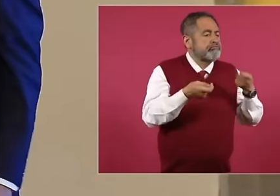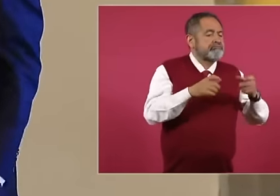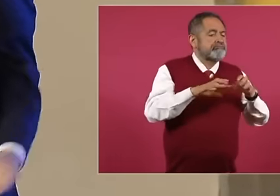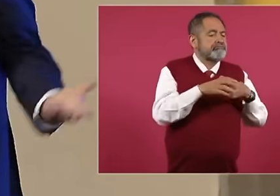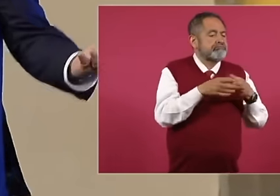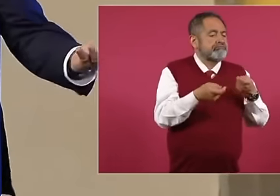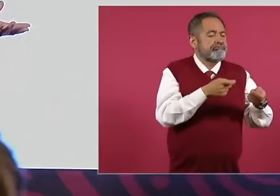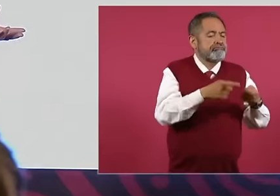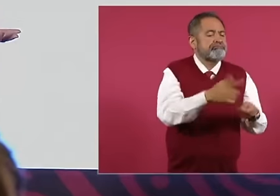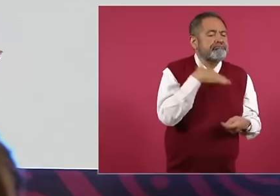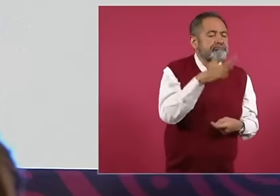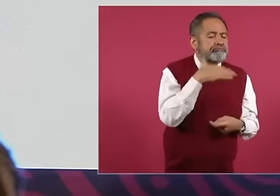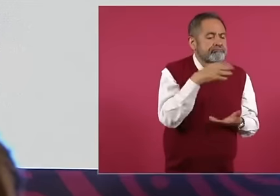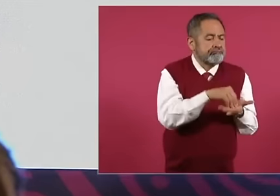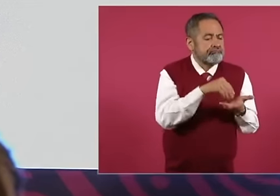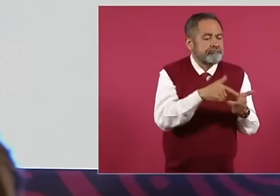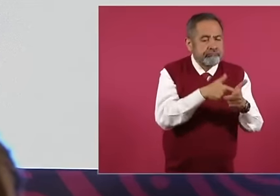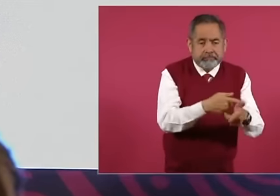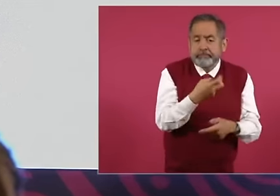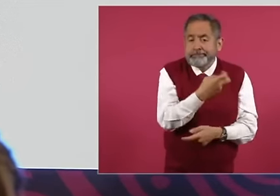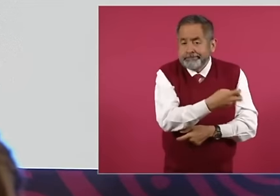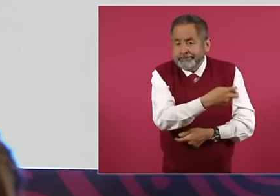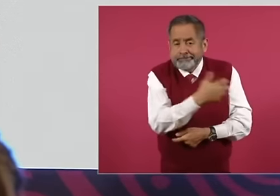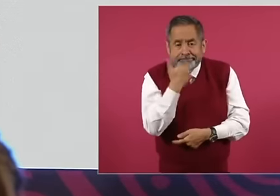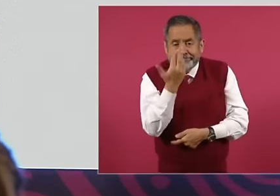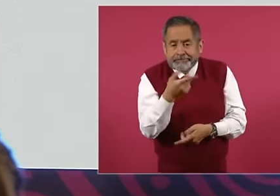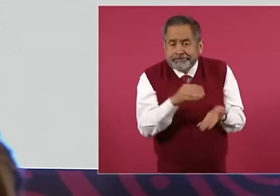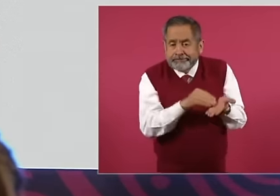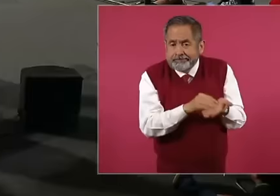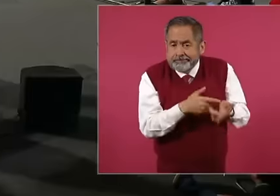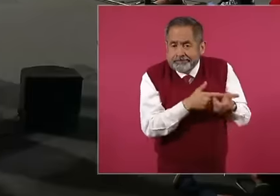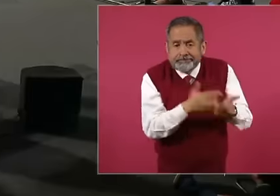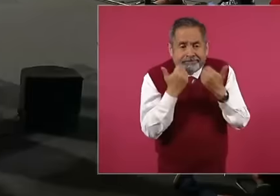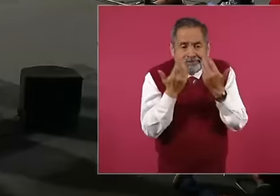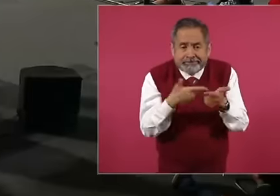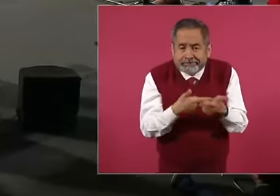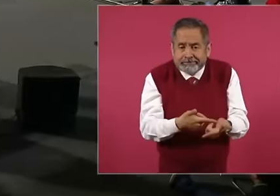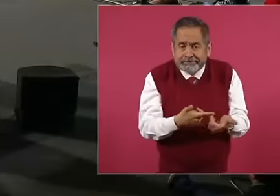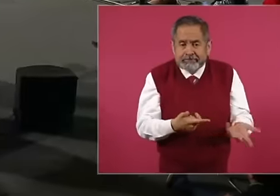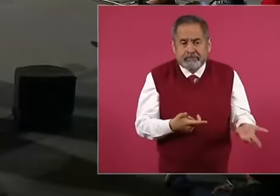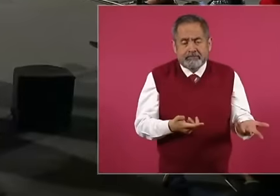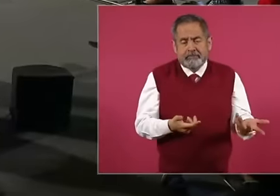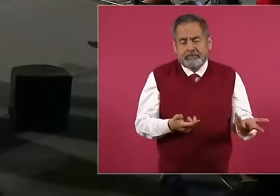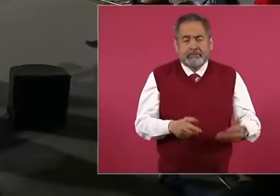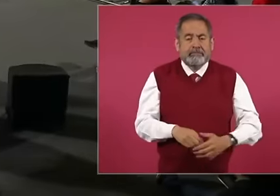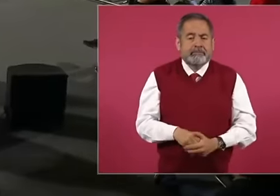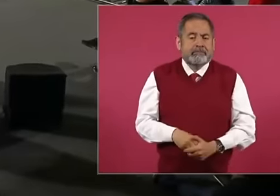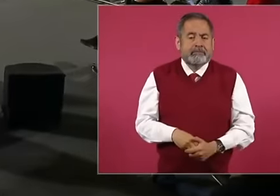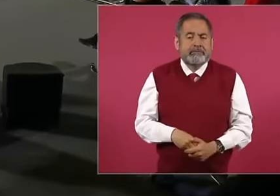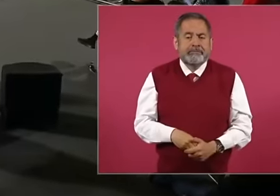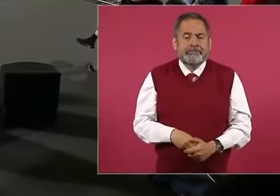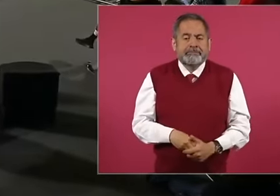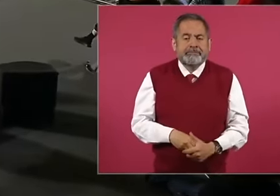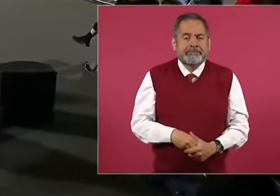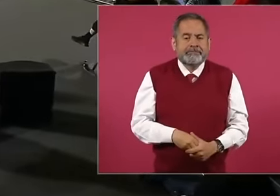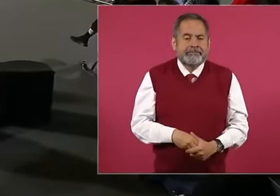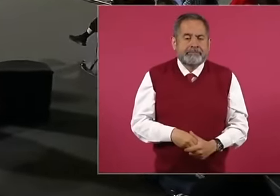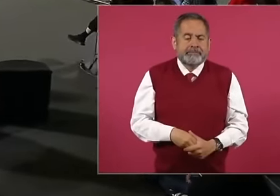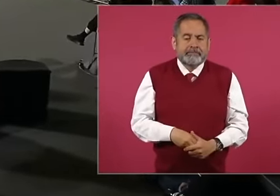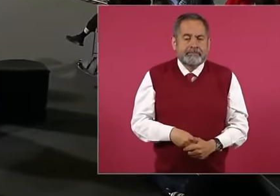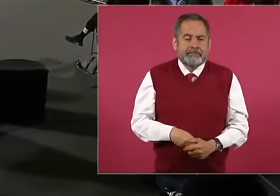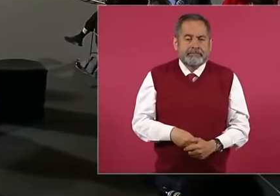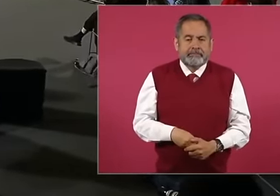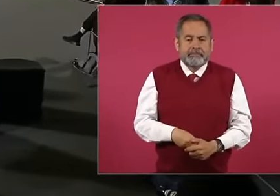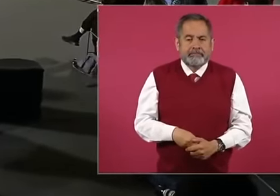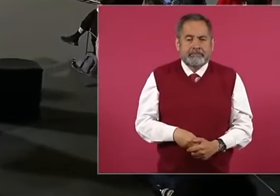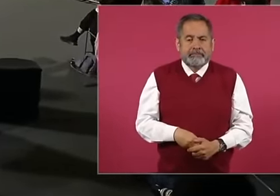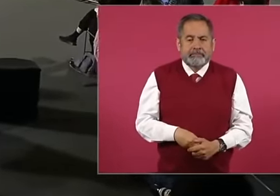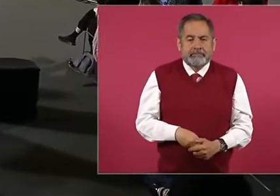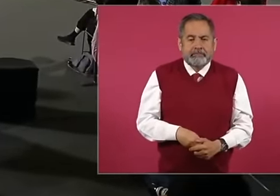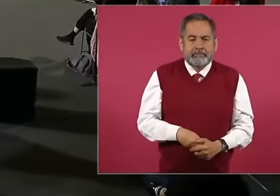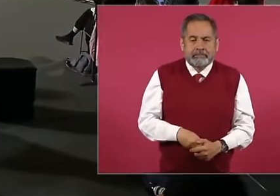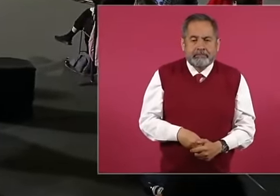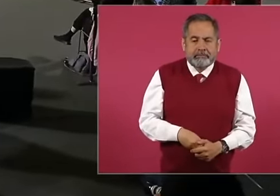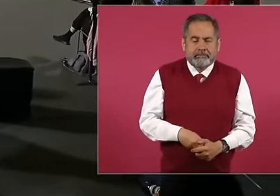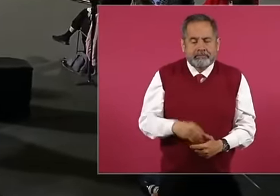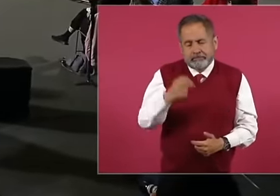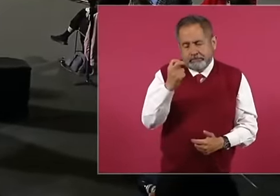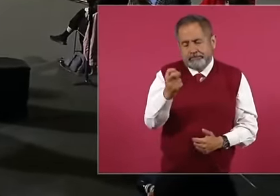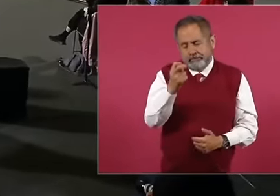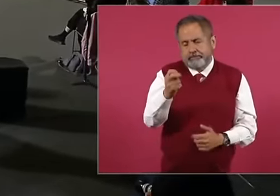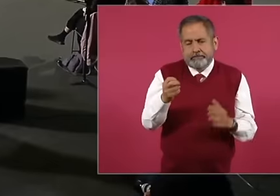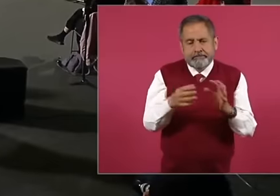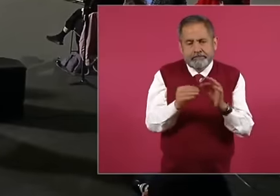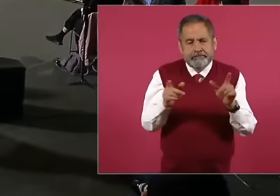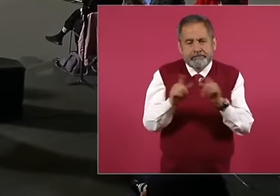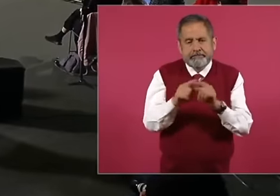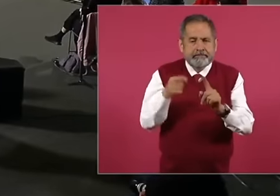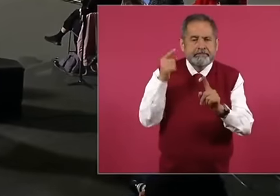corruption that's basically it but